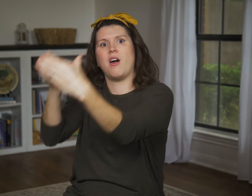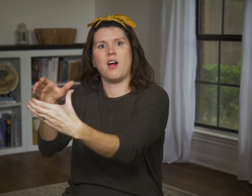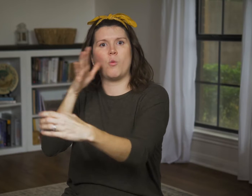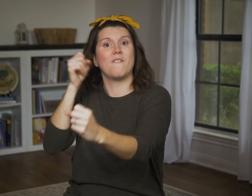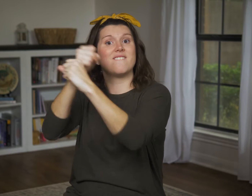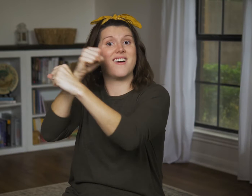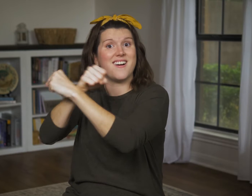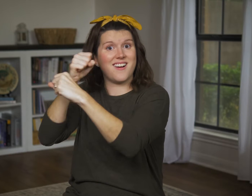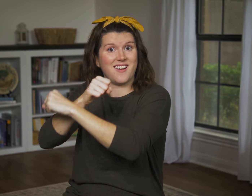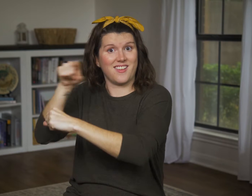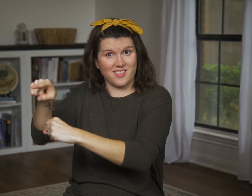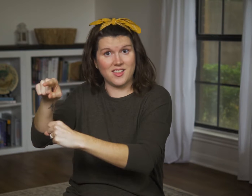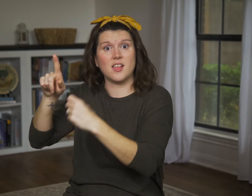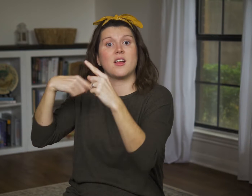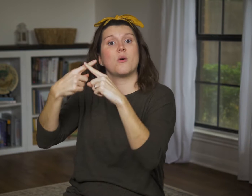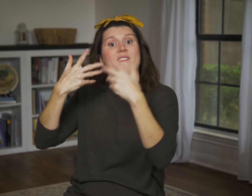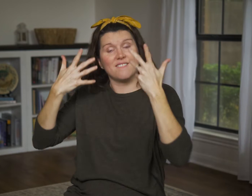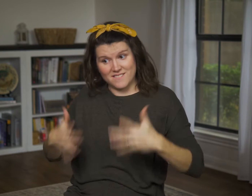the Jordan and fight for the land like all the other tribes,